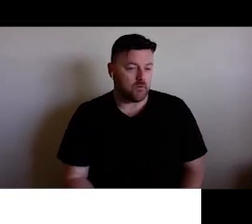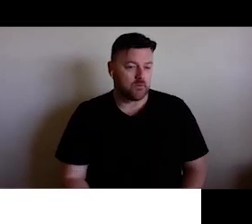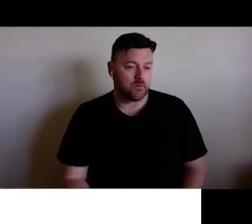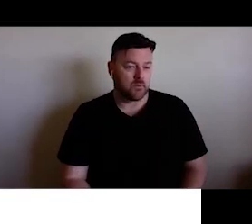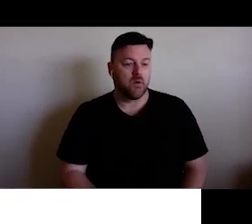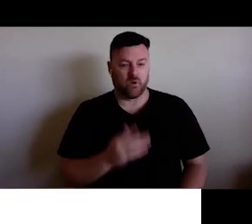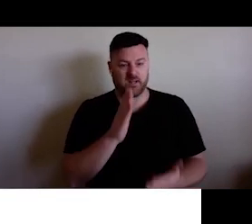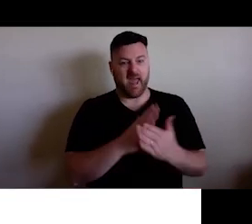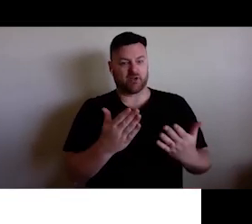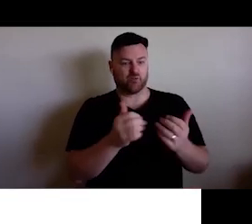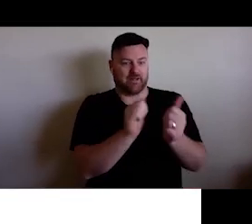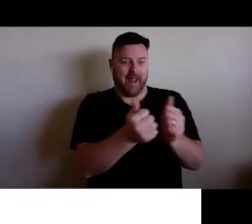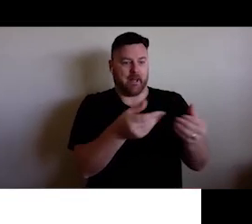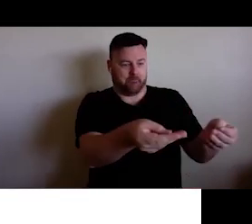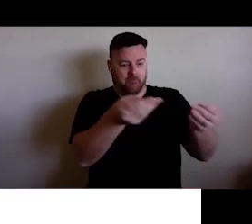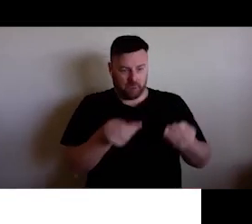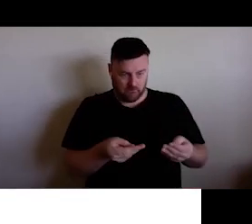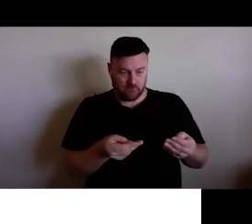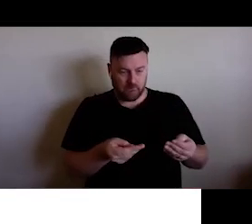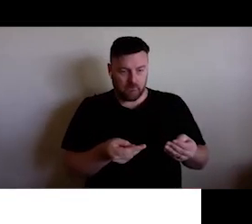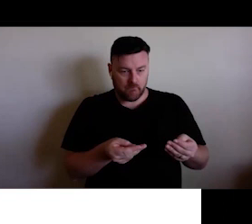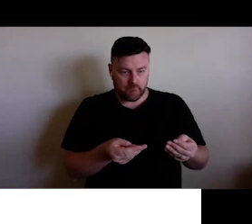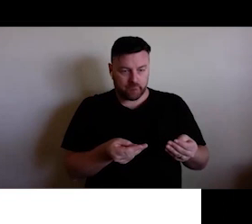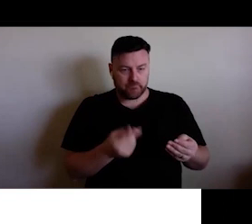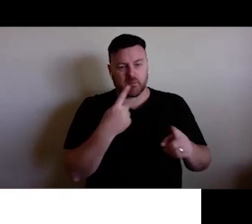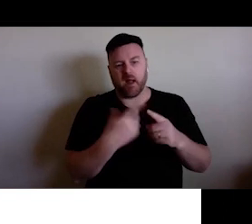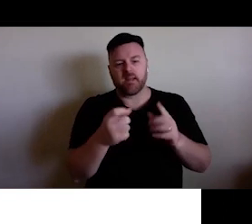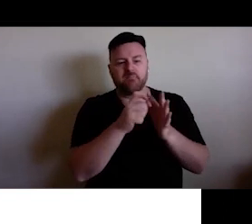process and creating the game. But they provided 33% of the revenue.